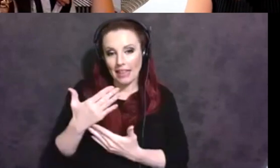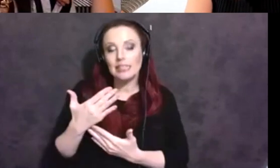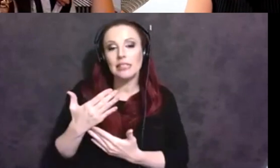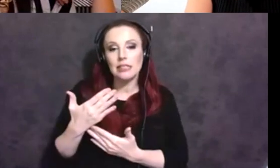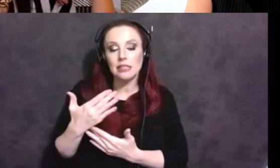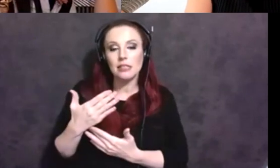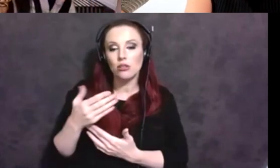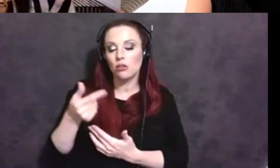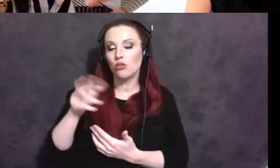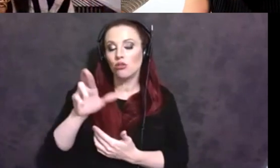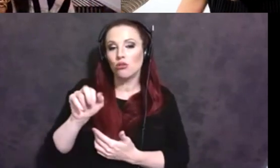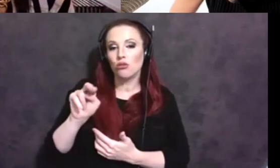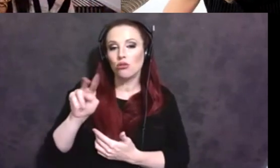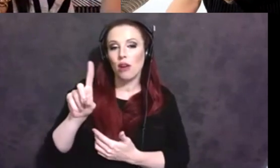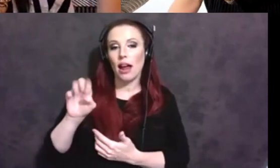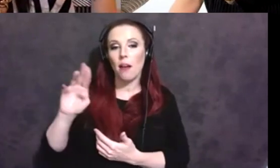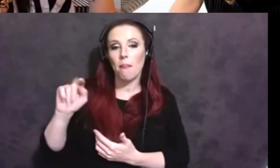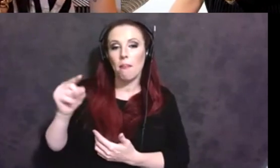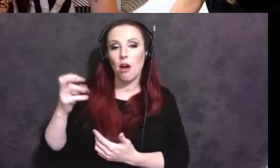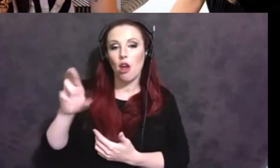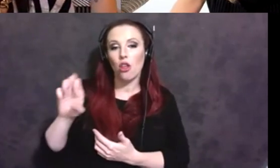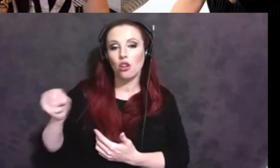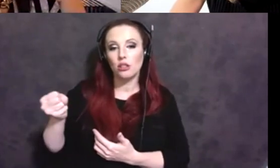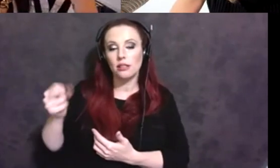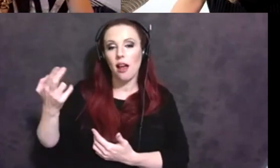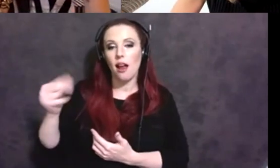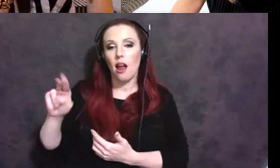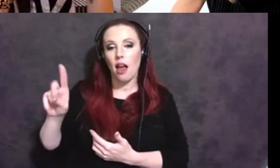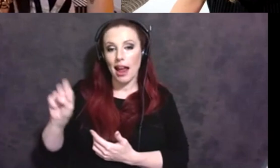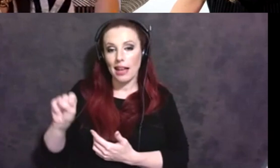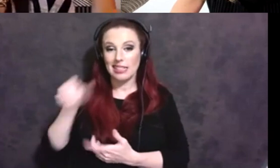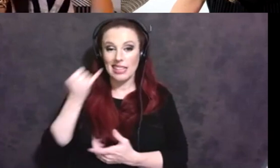The book that changed my life around healing my racial trauma is called